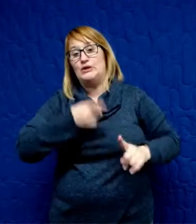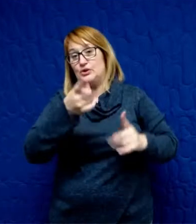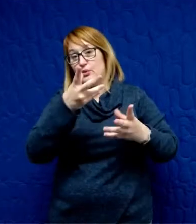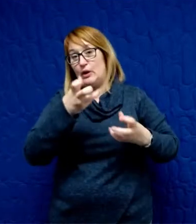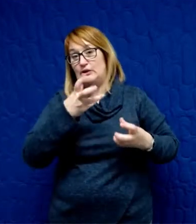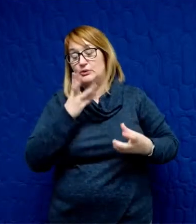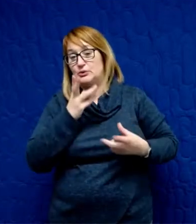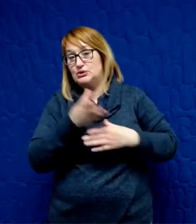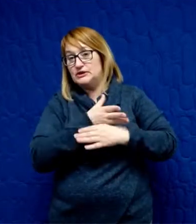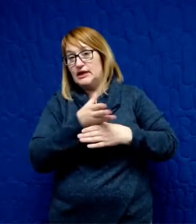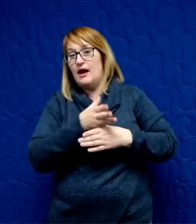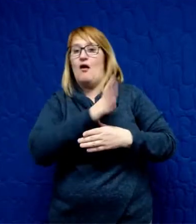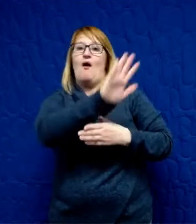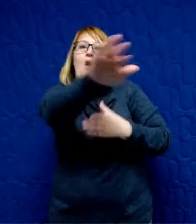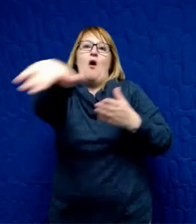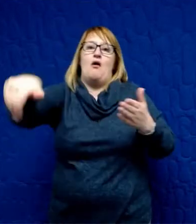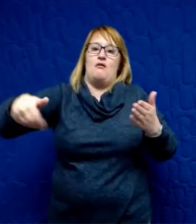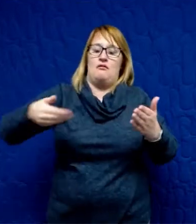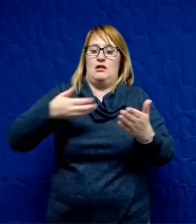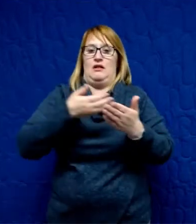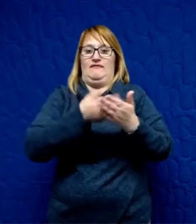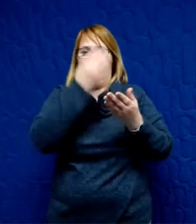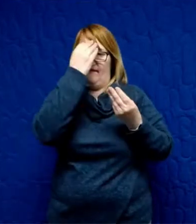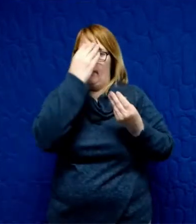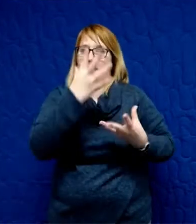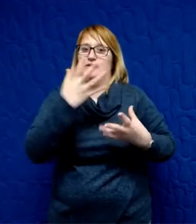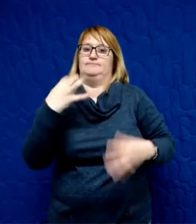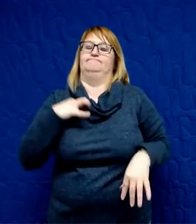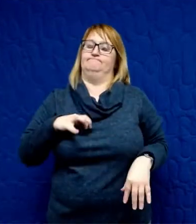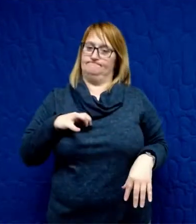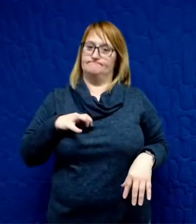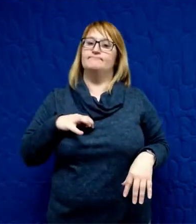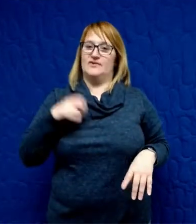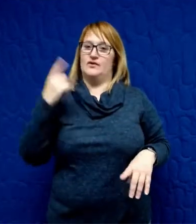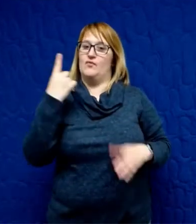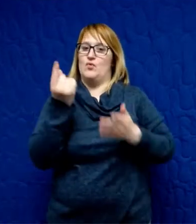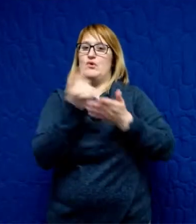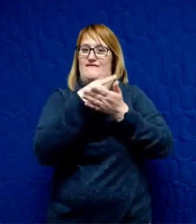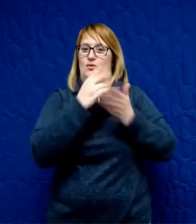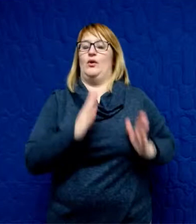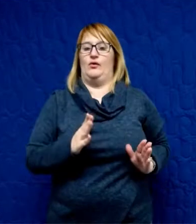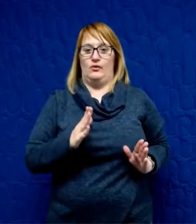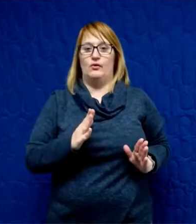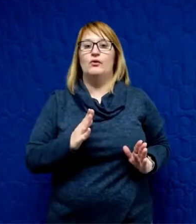share, all of that information is really helpful to a reviewer - if you want to put